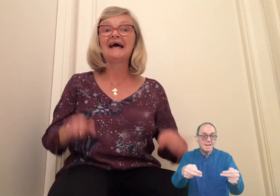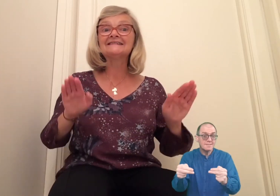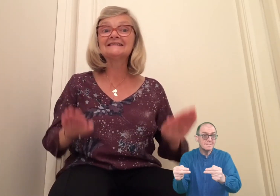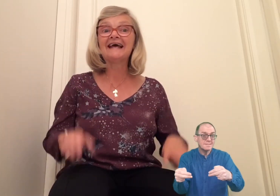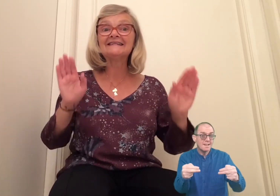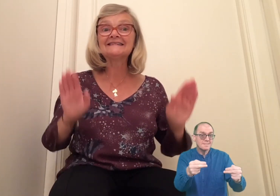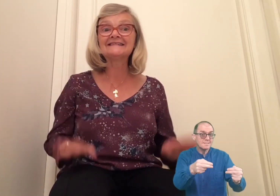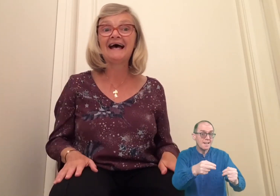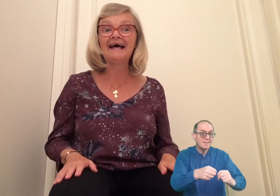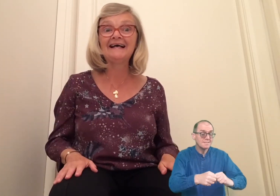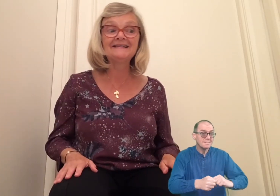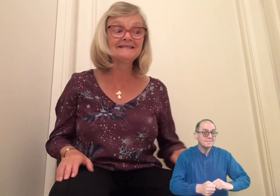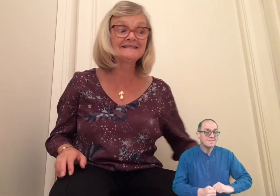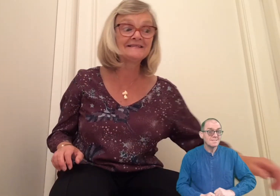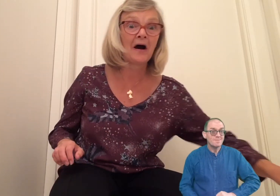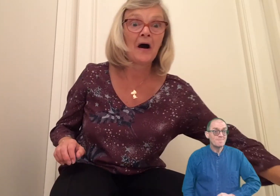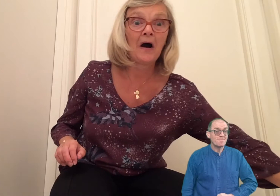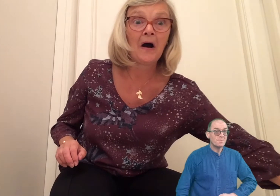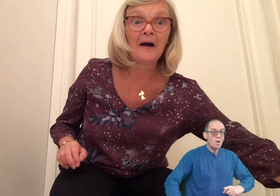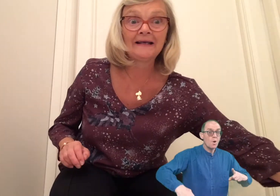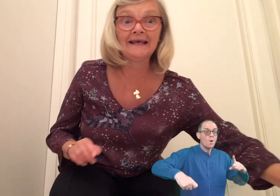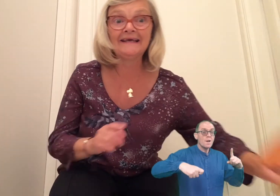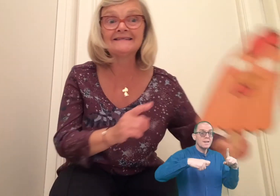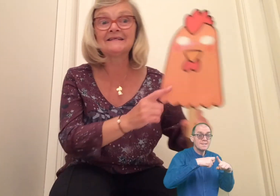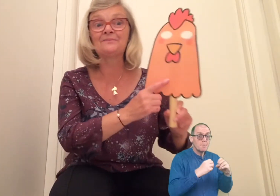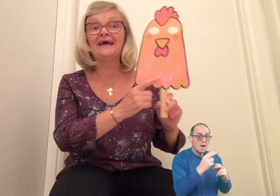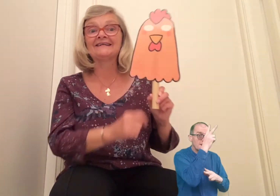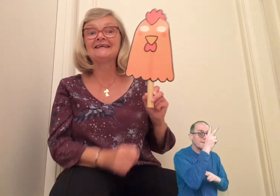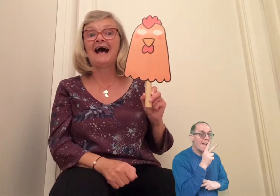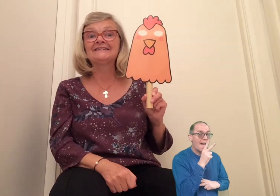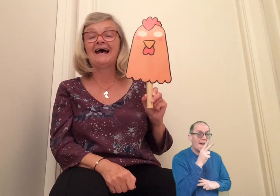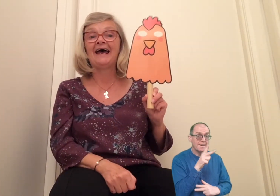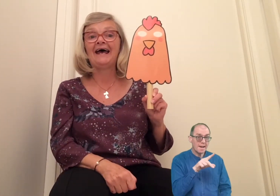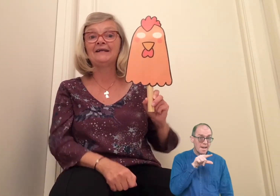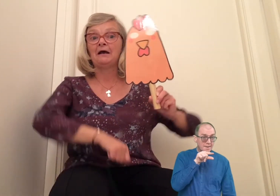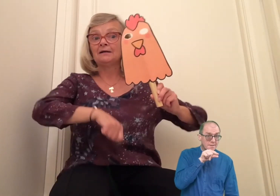Dance, dance, dance. Katie Bairdie had a hen,